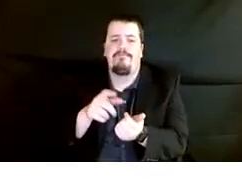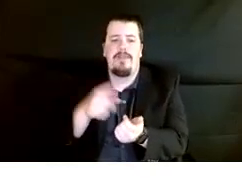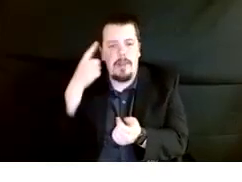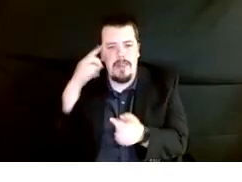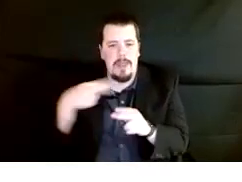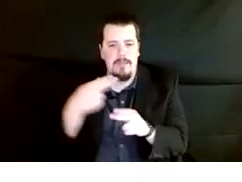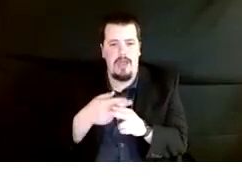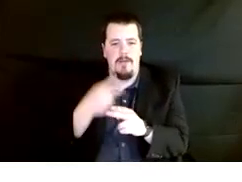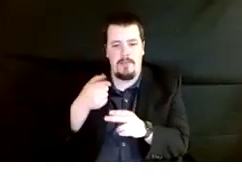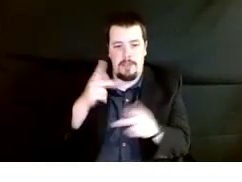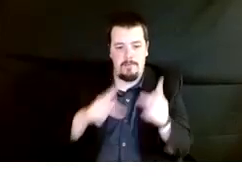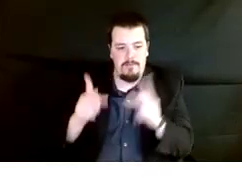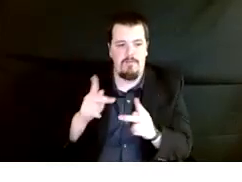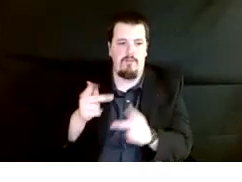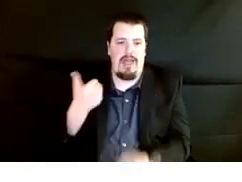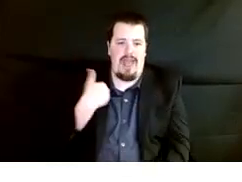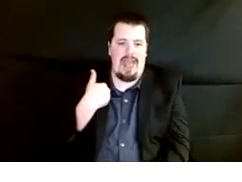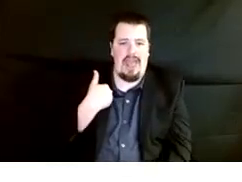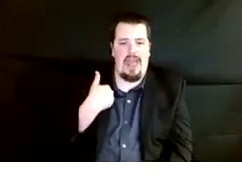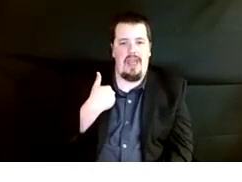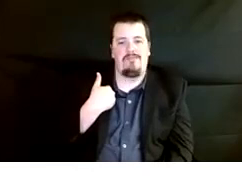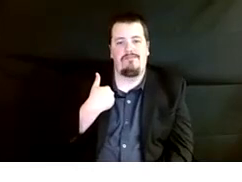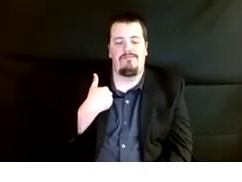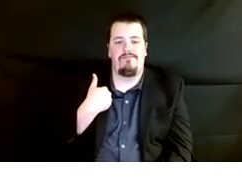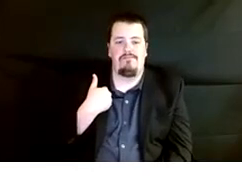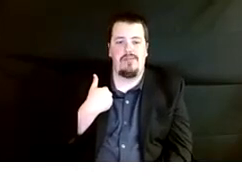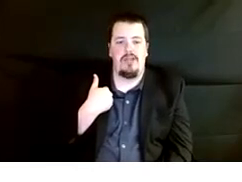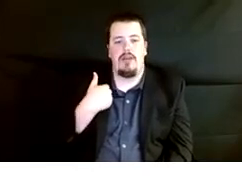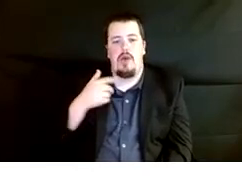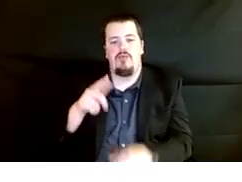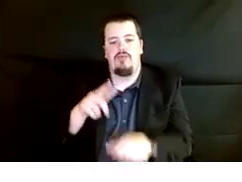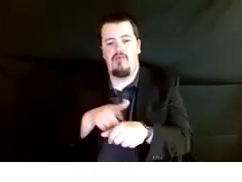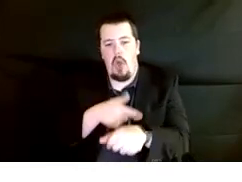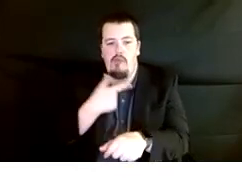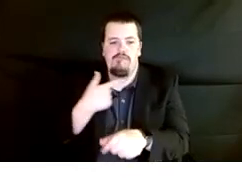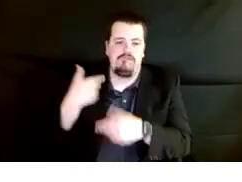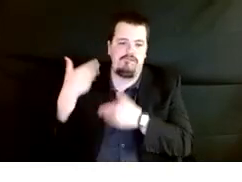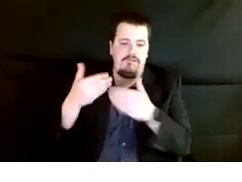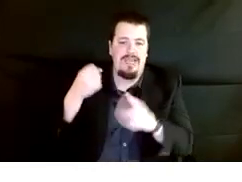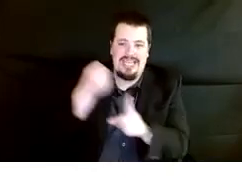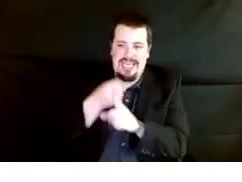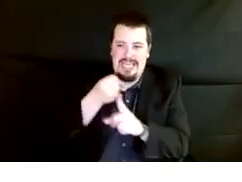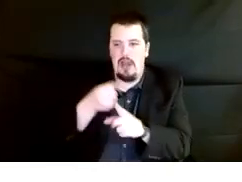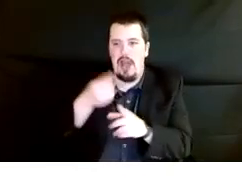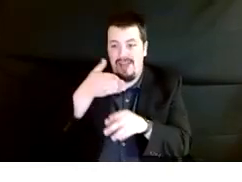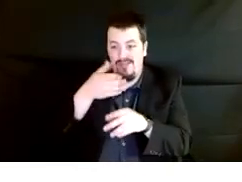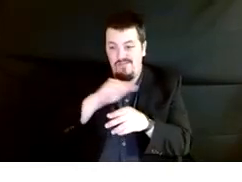there are people who have long-haul COVID impacts, if they've had COVID, for example or